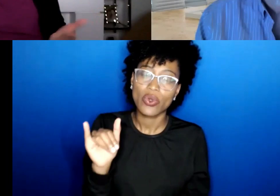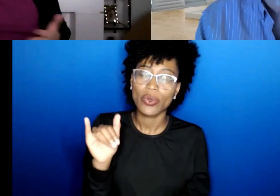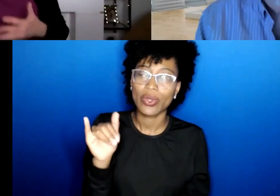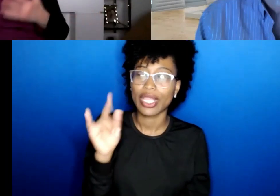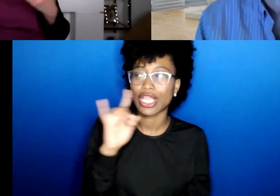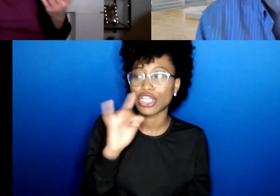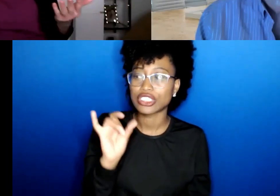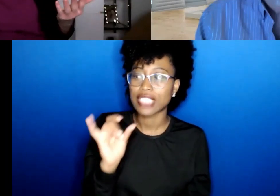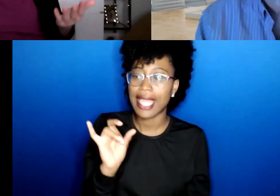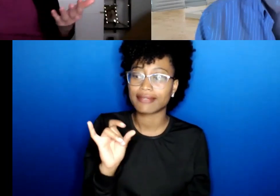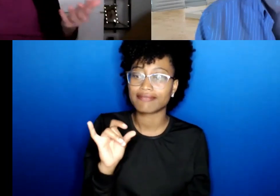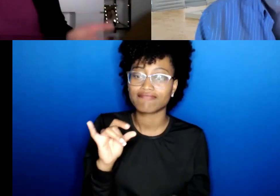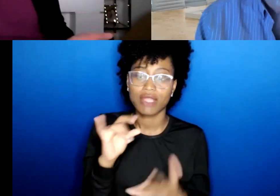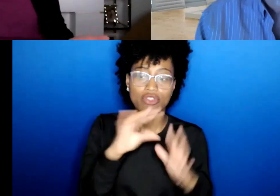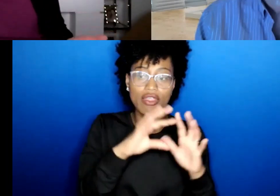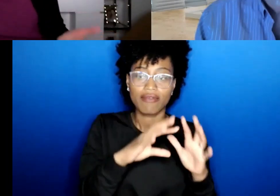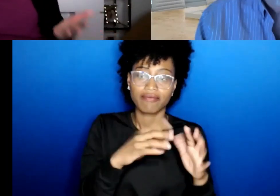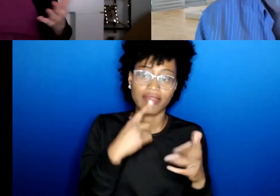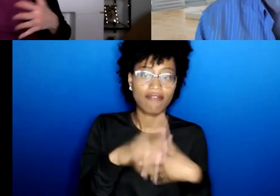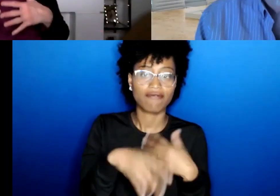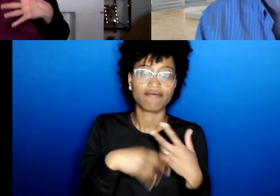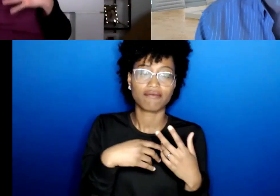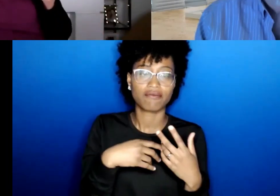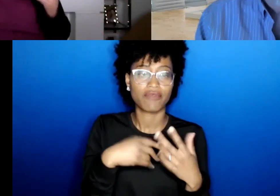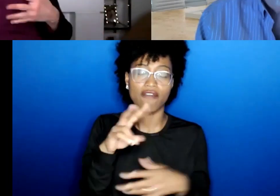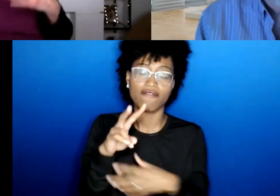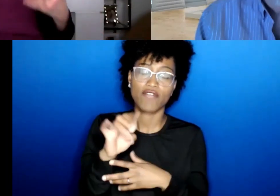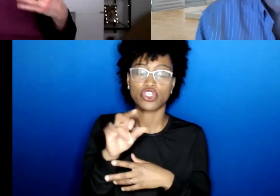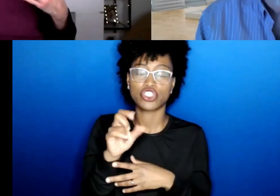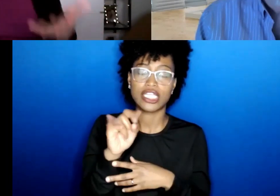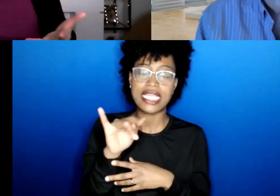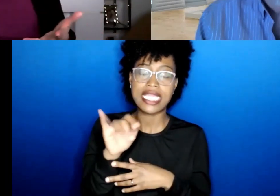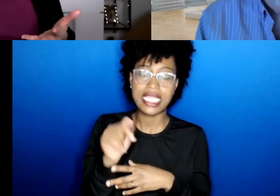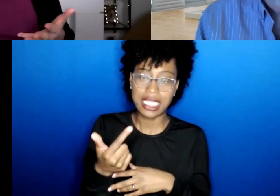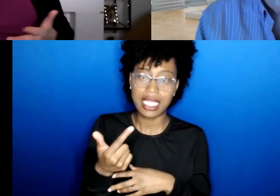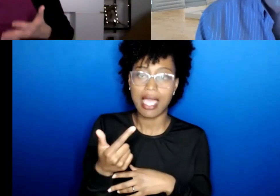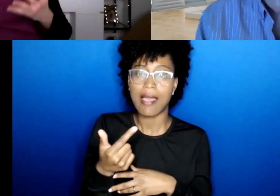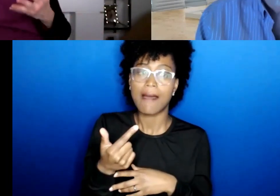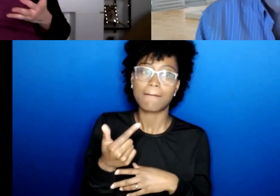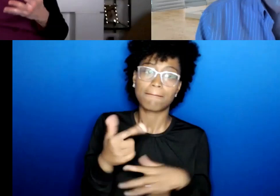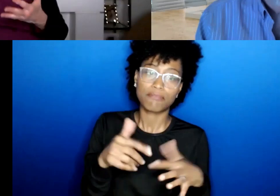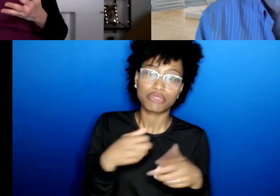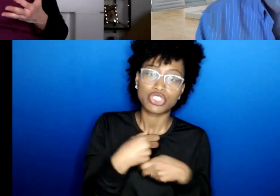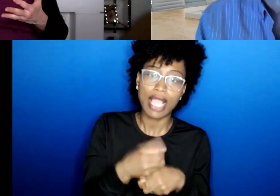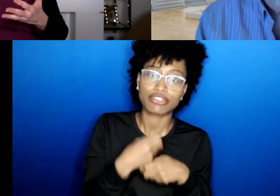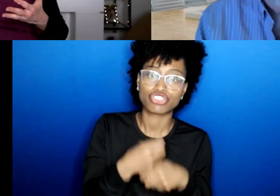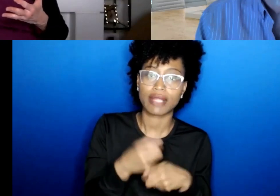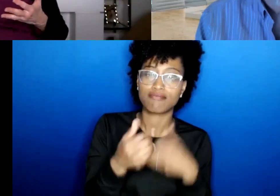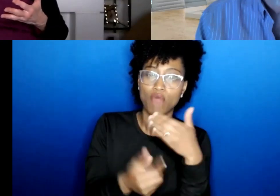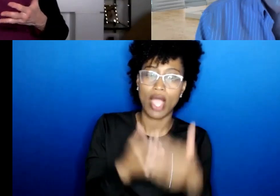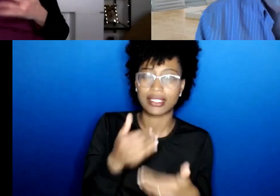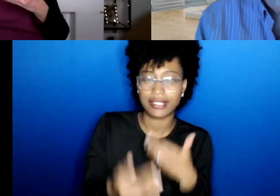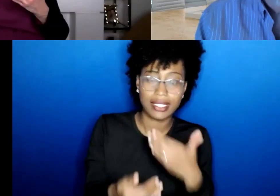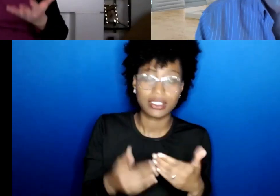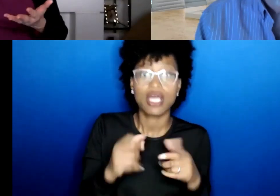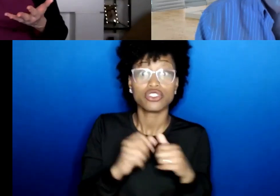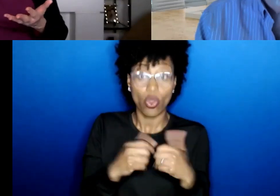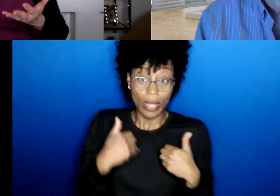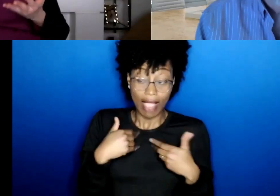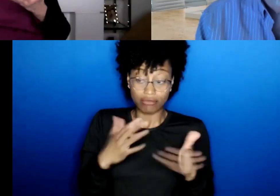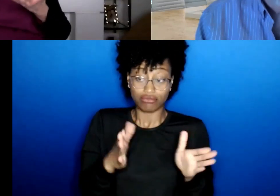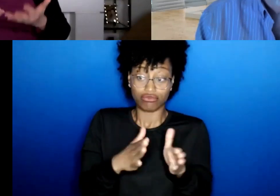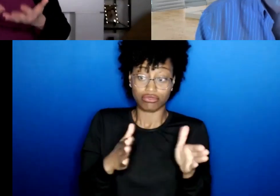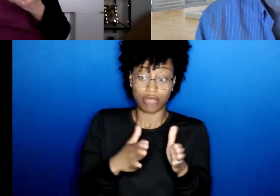we work in this small groups together 06:29:04 , and this is an authentic piece